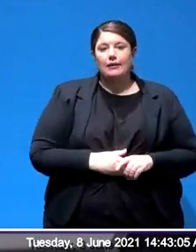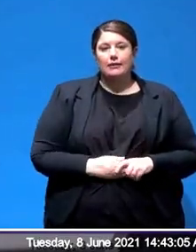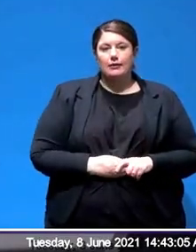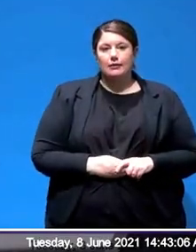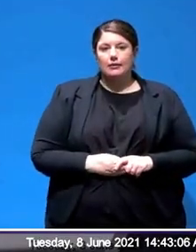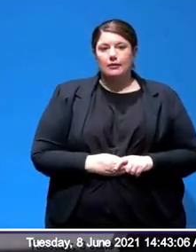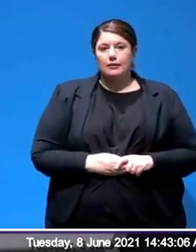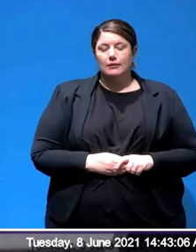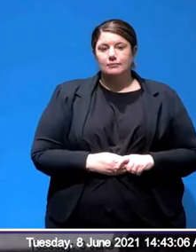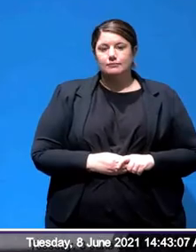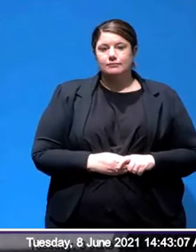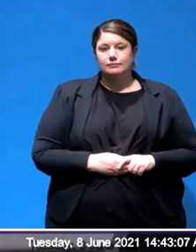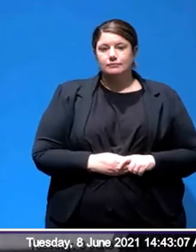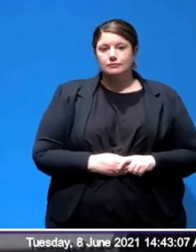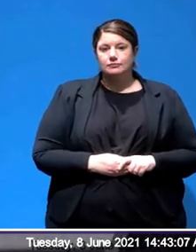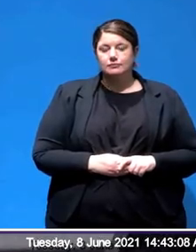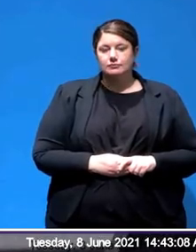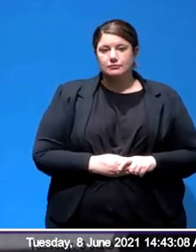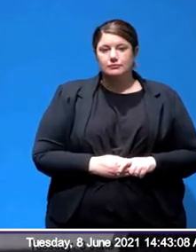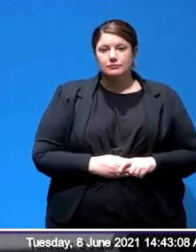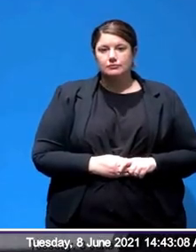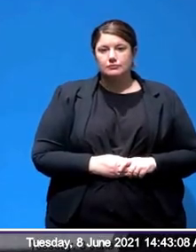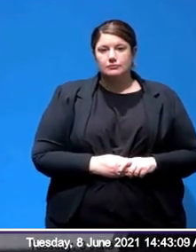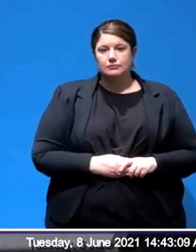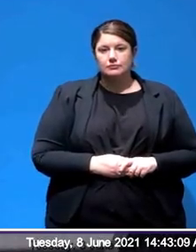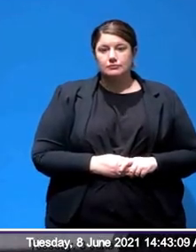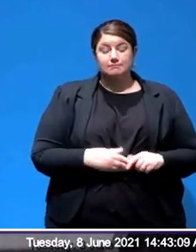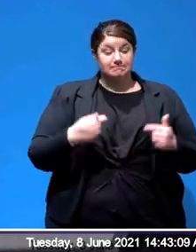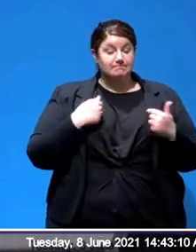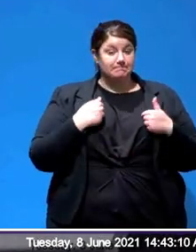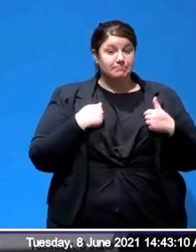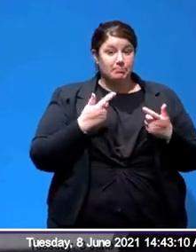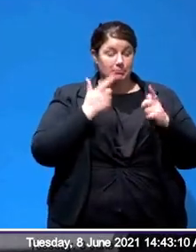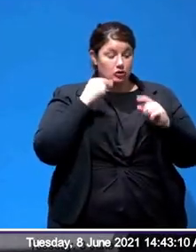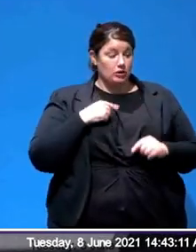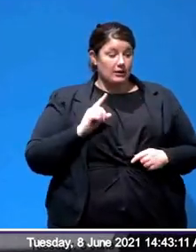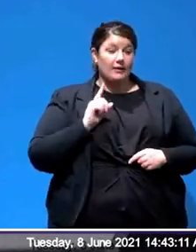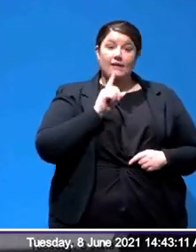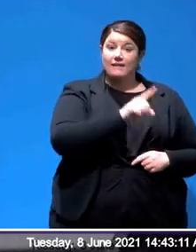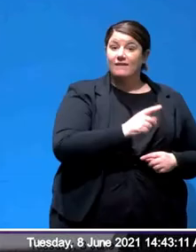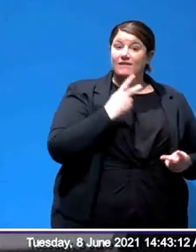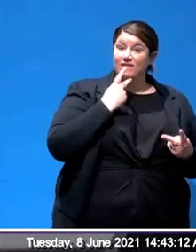I know, as the ASM, when I visited, my focus was more on the